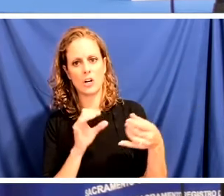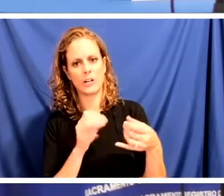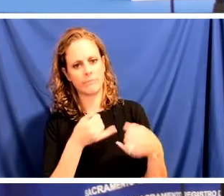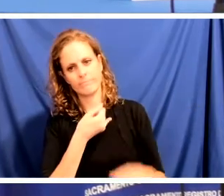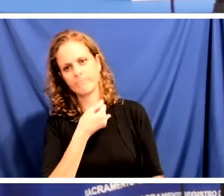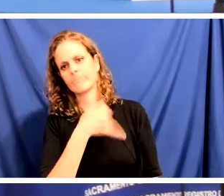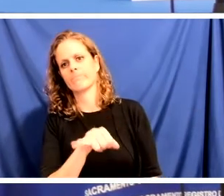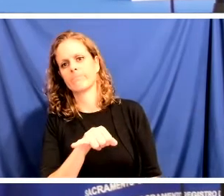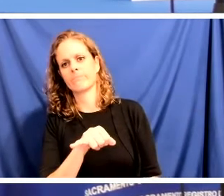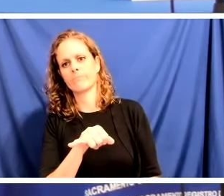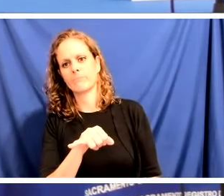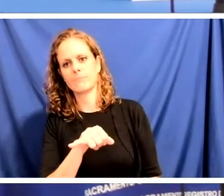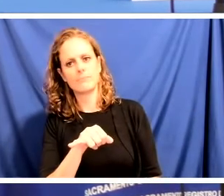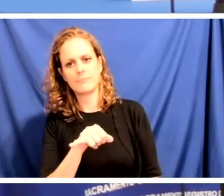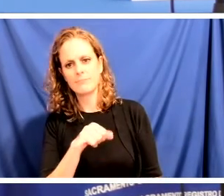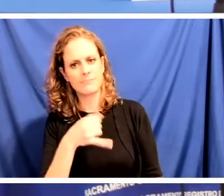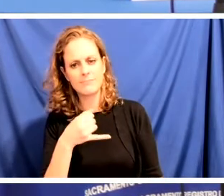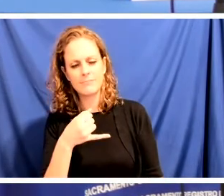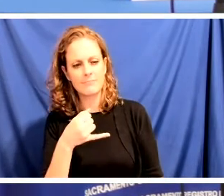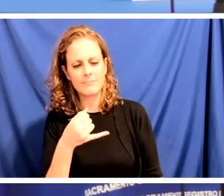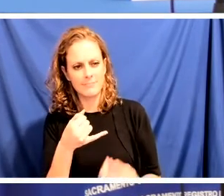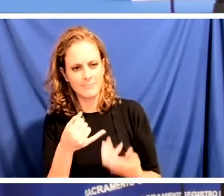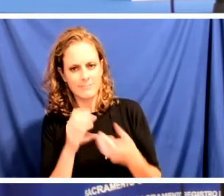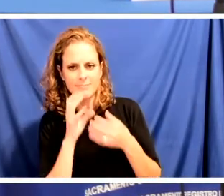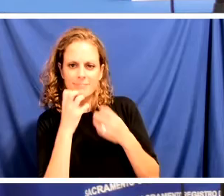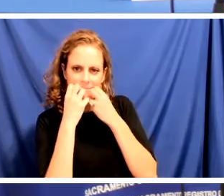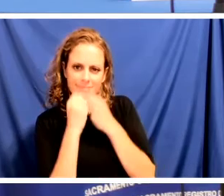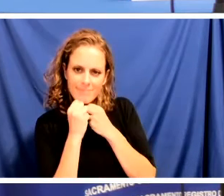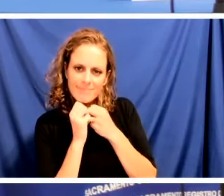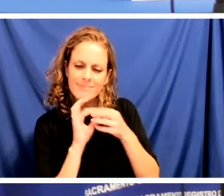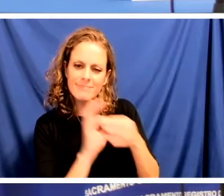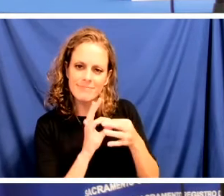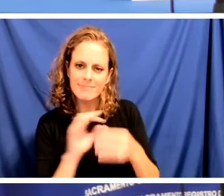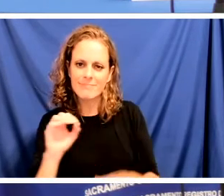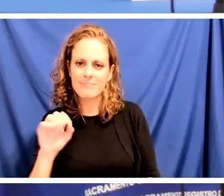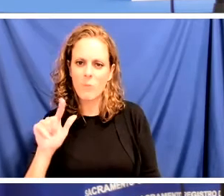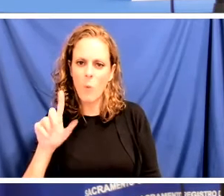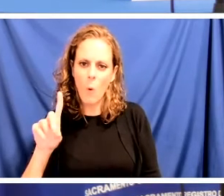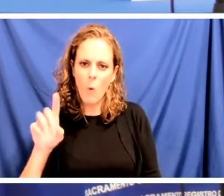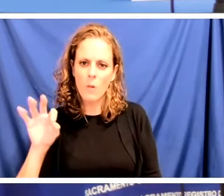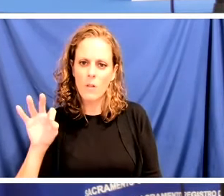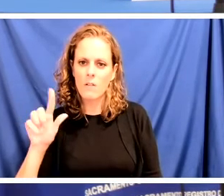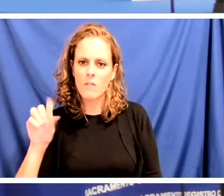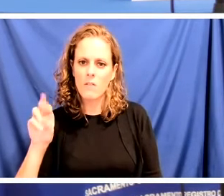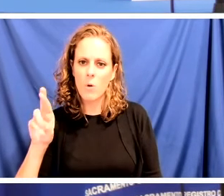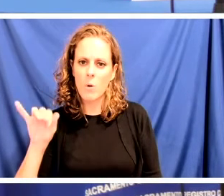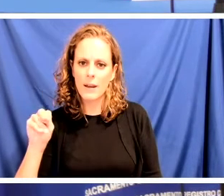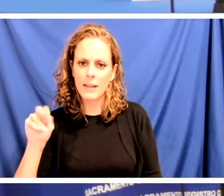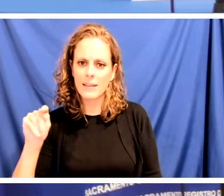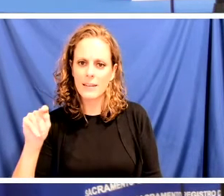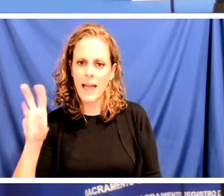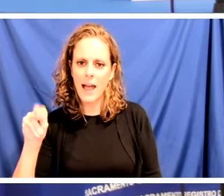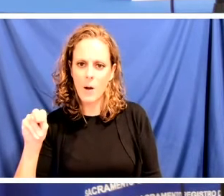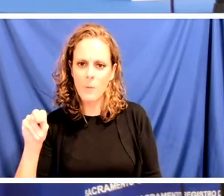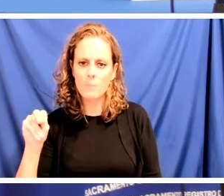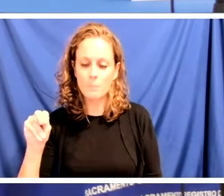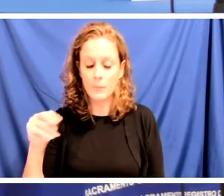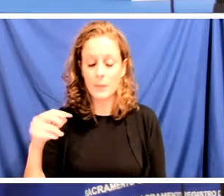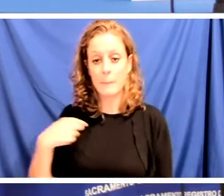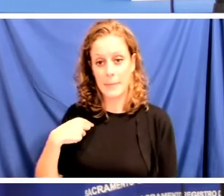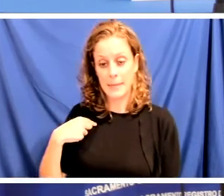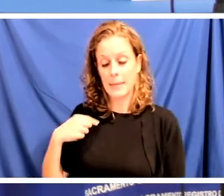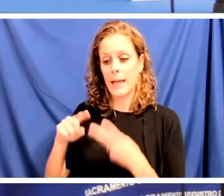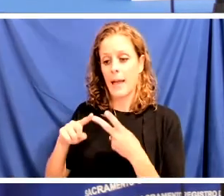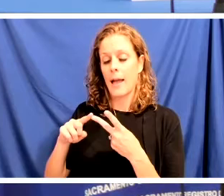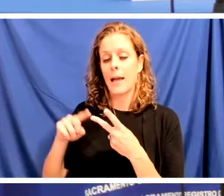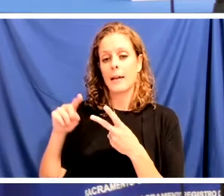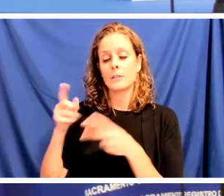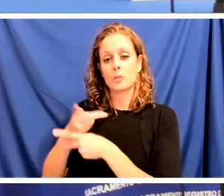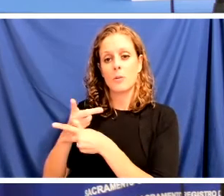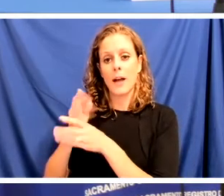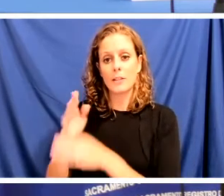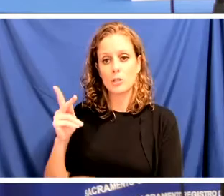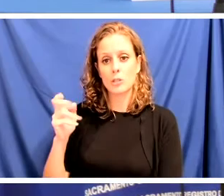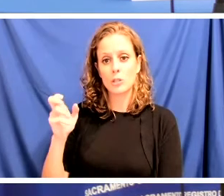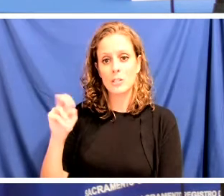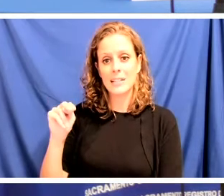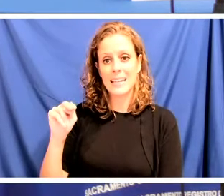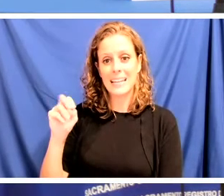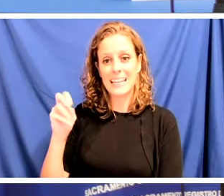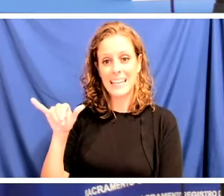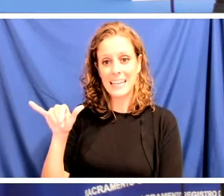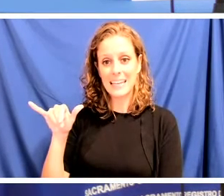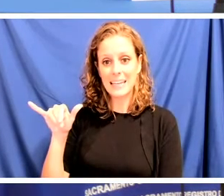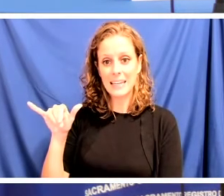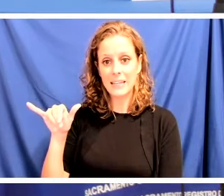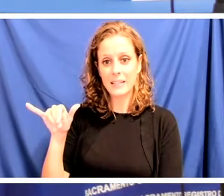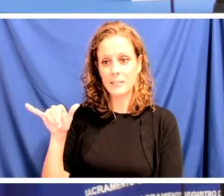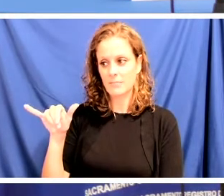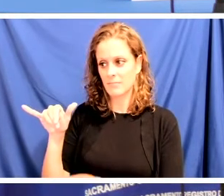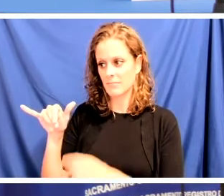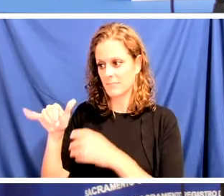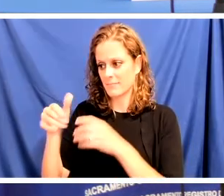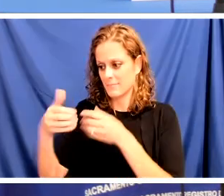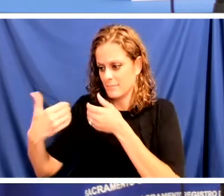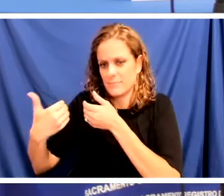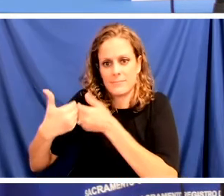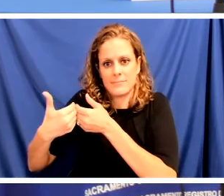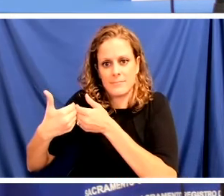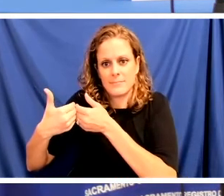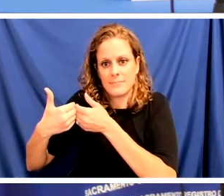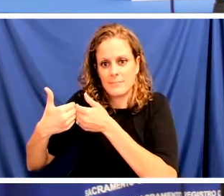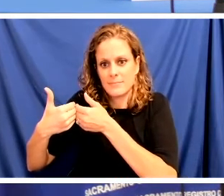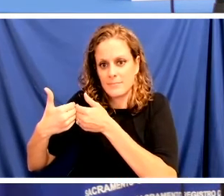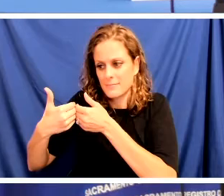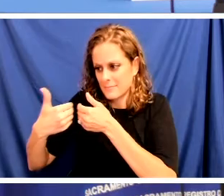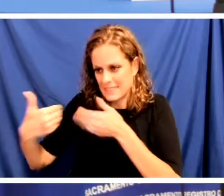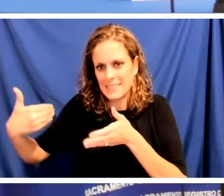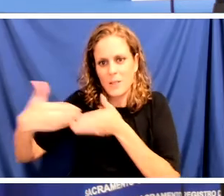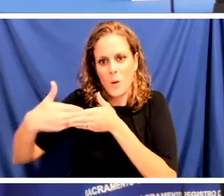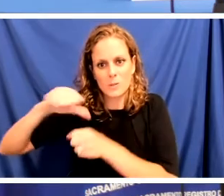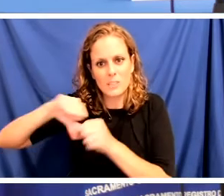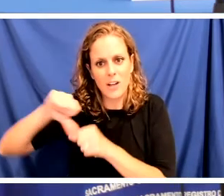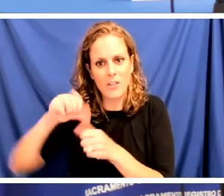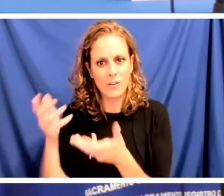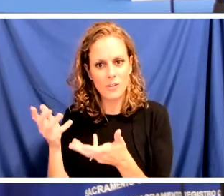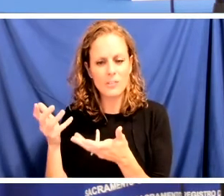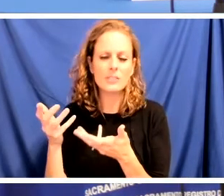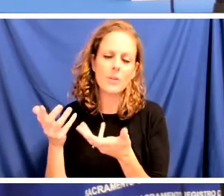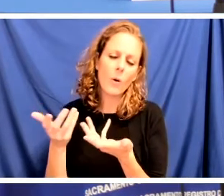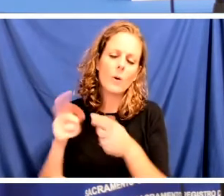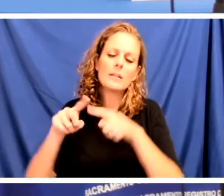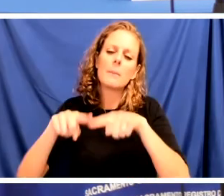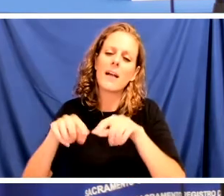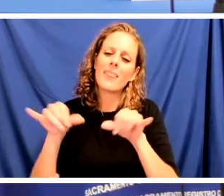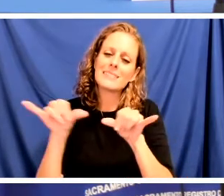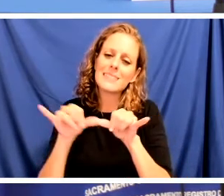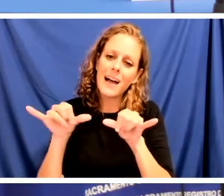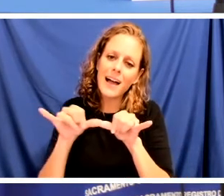SacGov: representational tie with with a foreign town and, of course, in the case of a supervisor Kenny, and myself, we literally have either side of the street so that's a case where I think you know kind of depending on the size and the the type of Community interest.